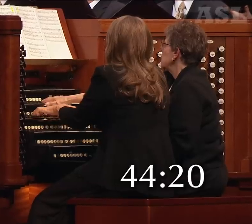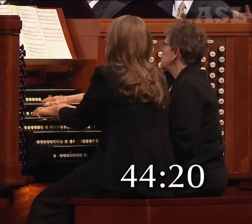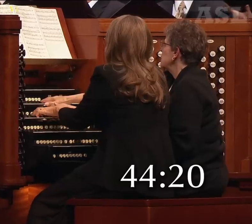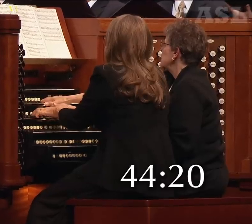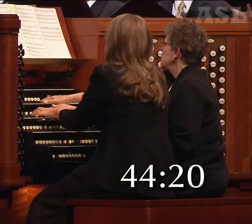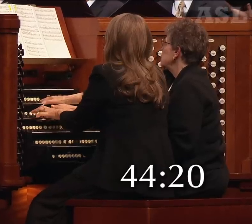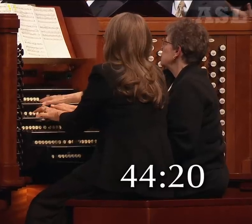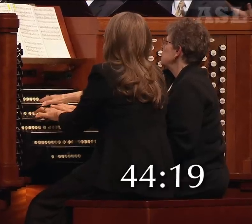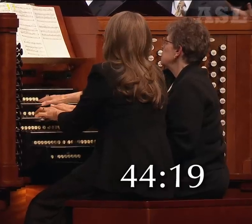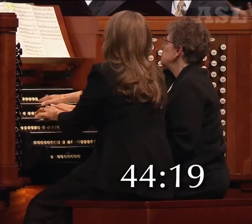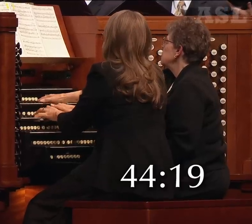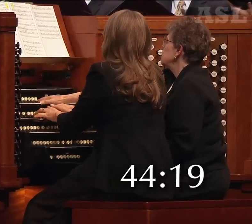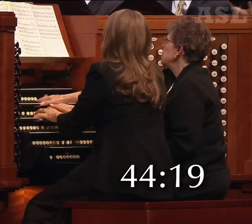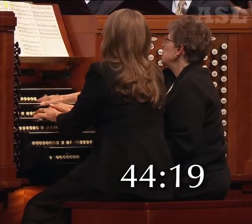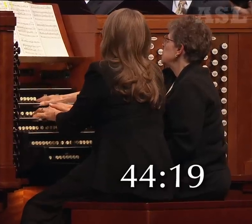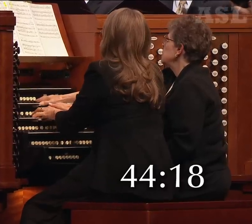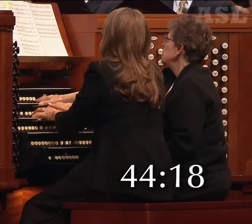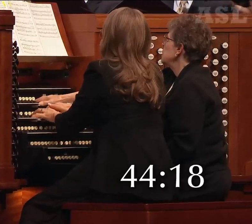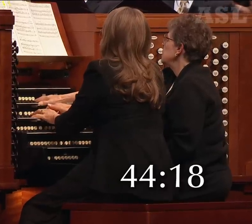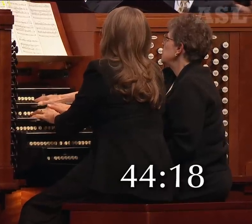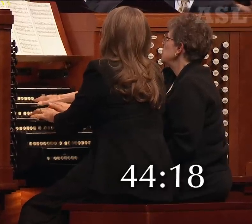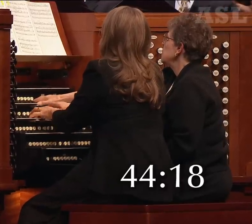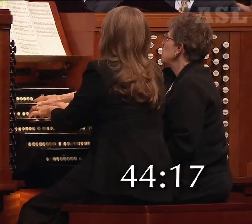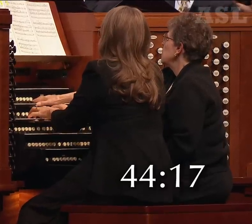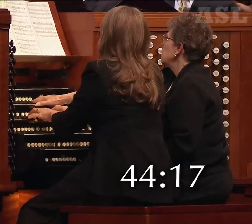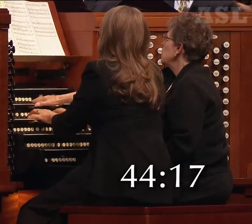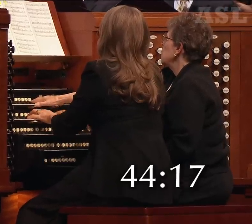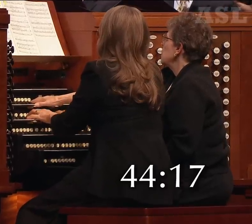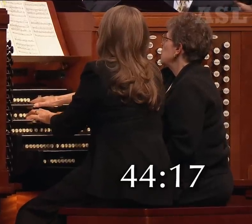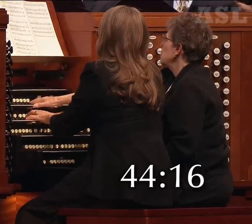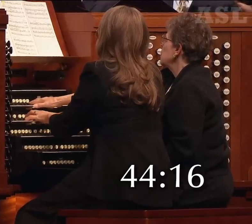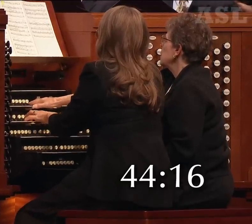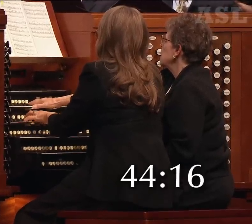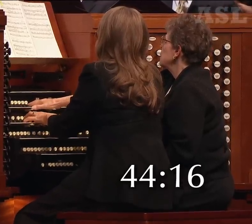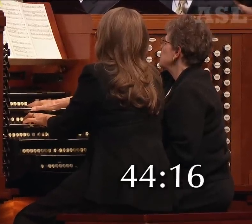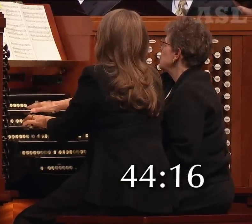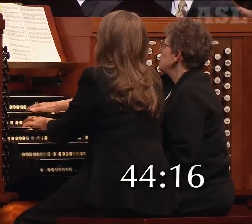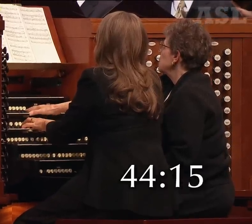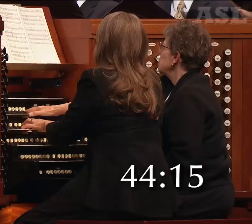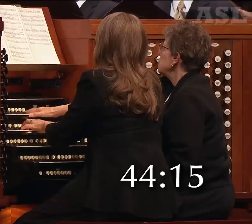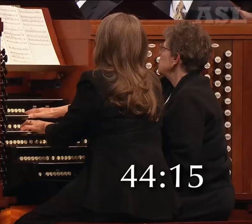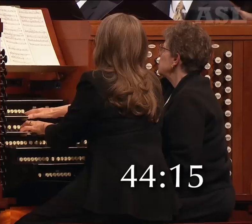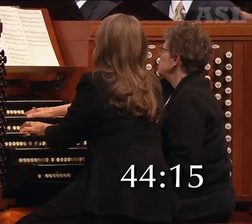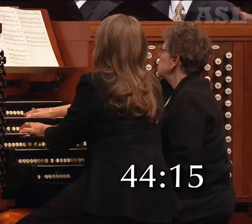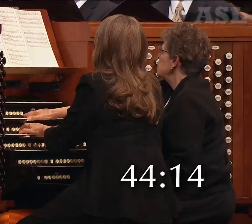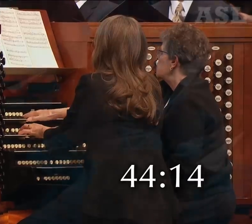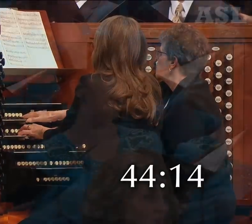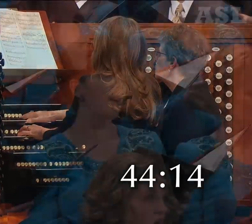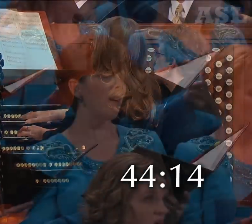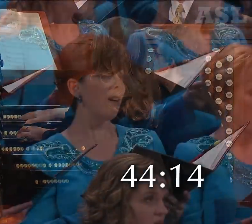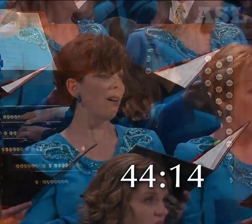THIS IS THE ENGLISH CLOSED CAPTION CHANNEL OF THE CHURCH OF JESUS CHRIST OF LATTER-DAY SAINTS.